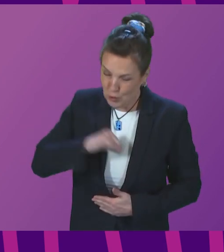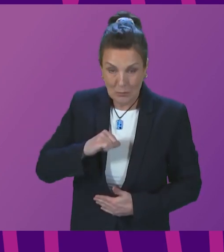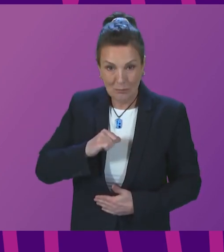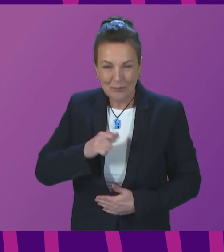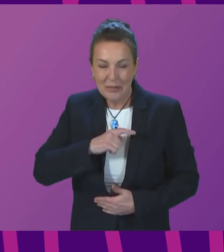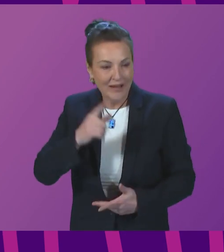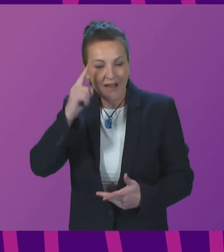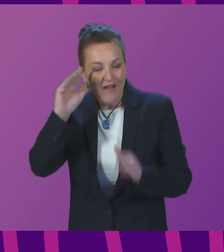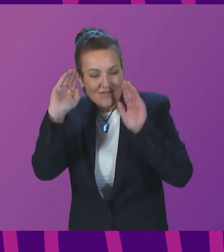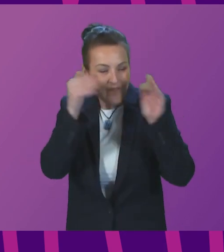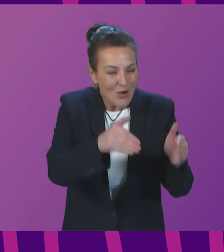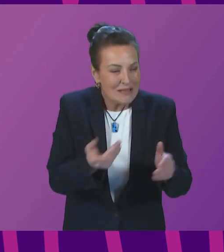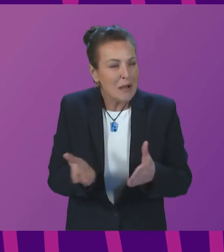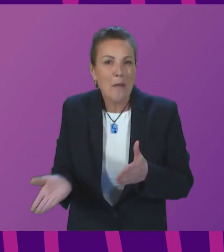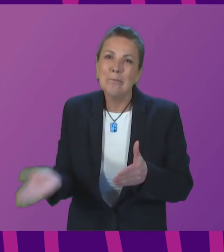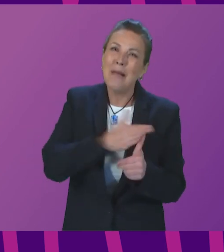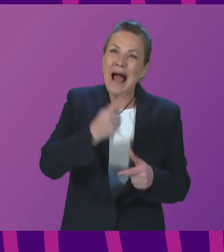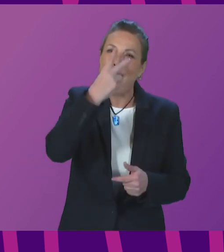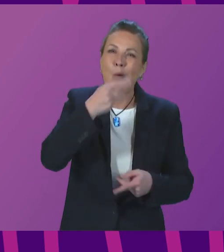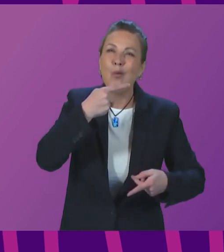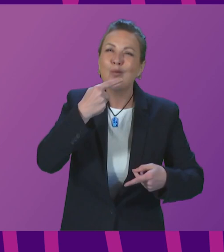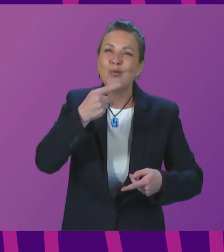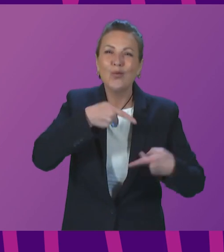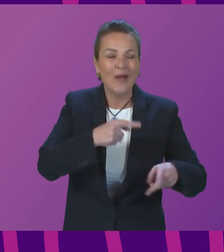not for moving off that ambition in any way.